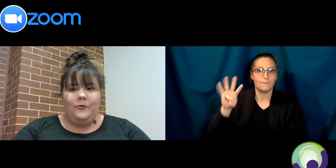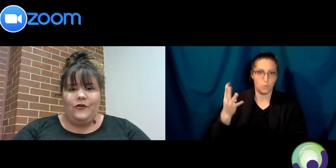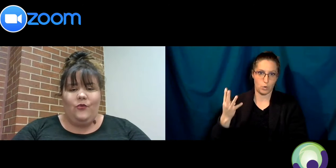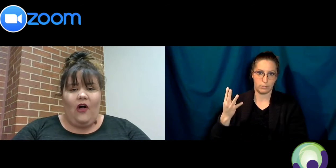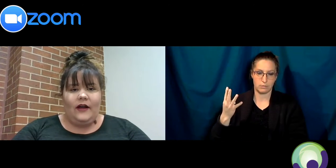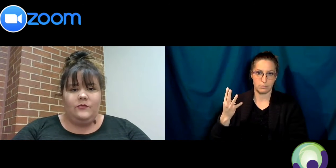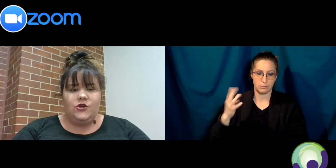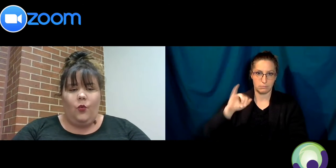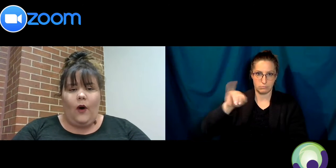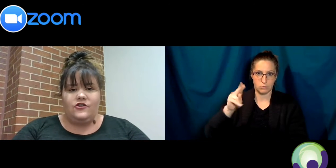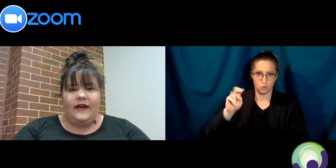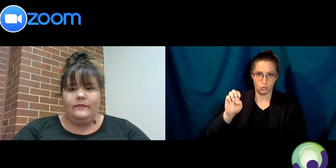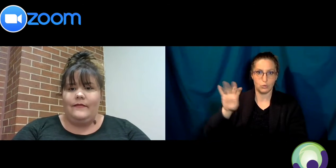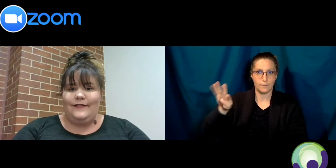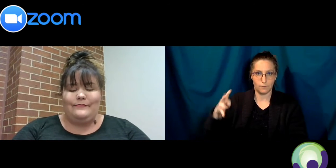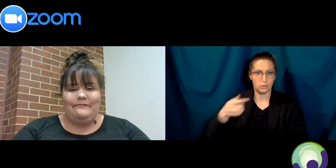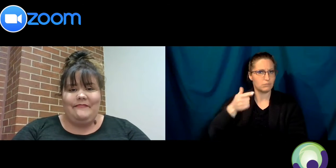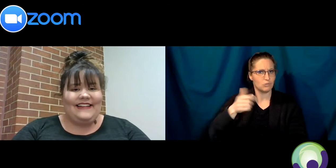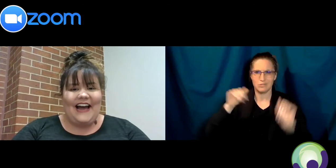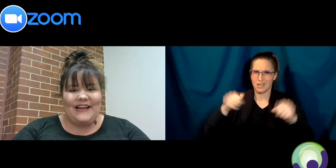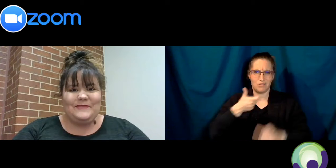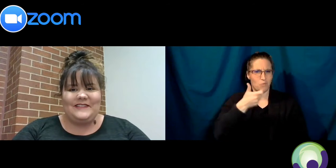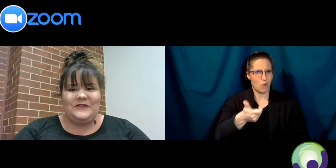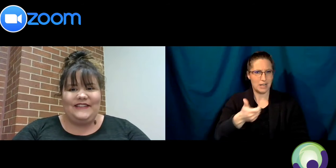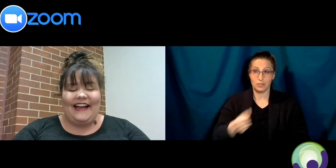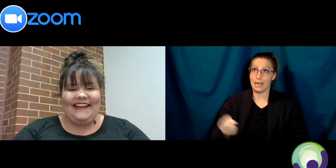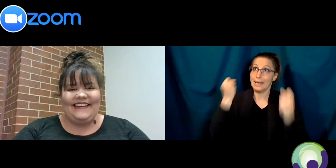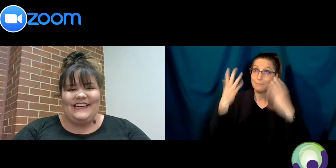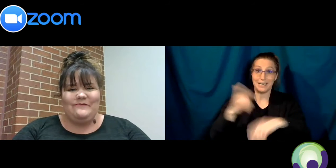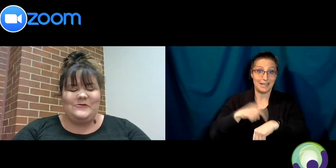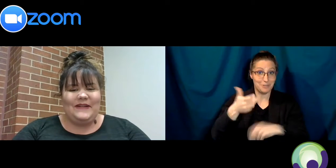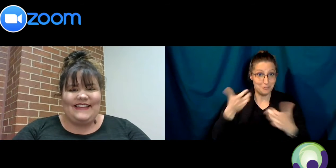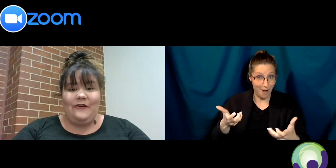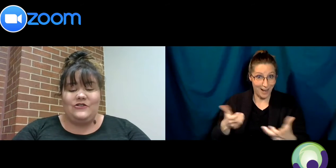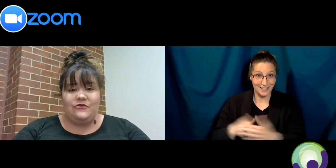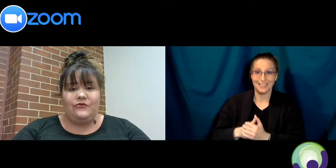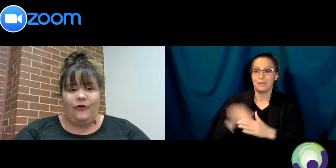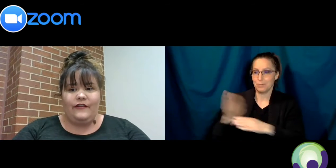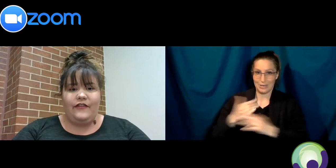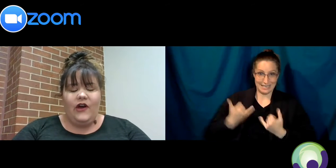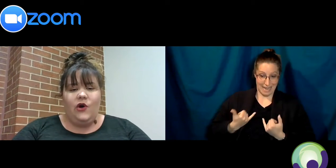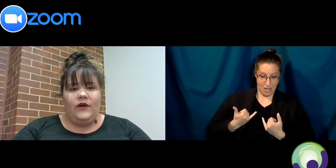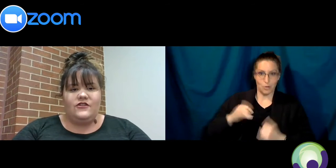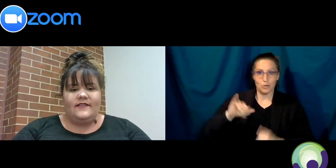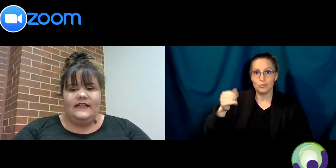than welcome to watch them as many times as you would like between now and June 4th. We just need